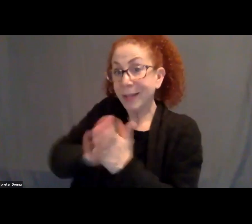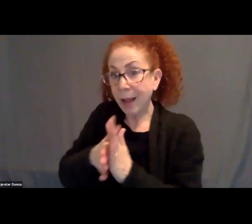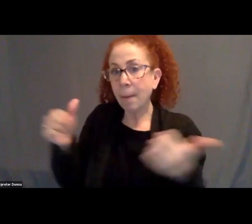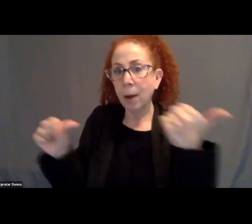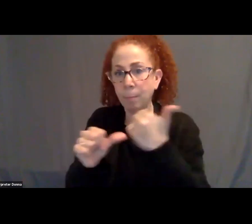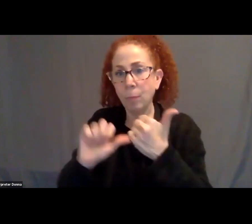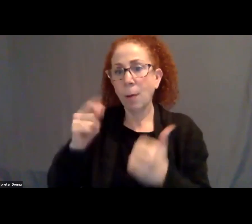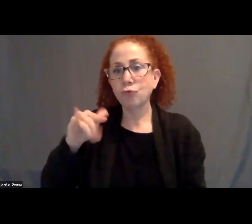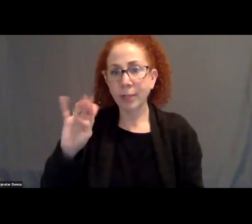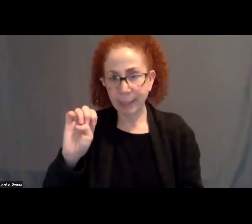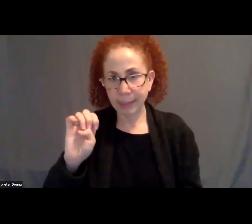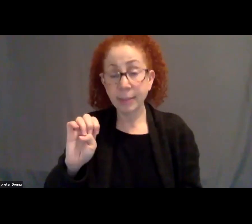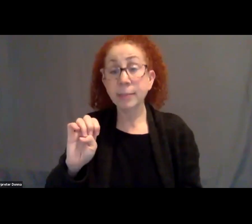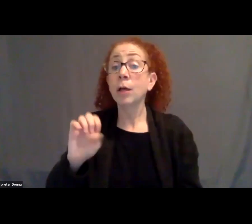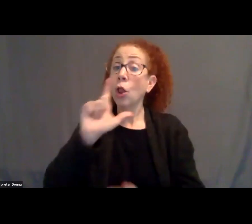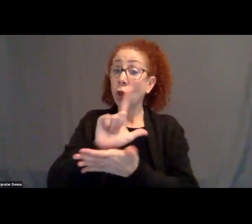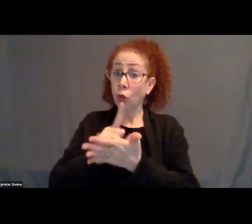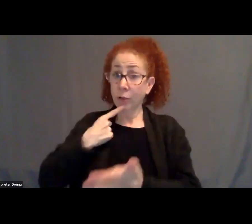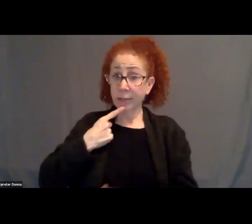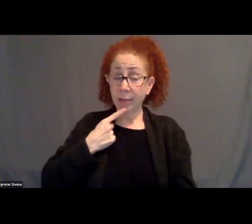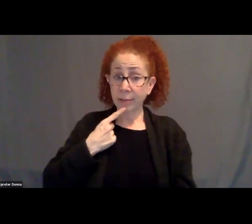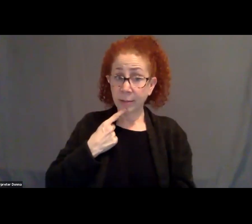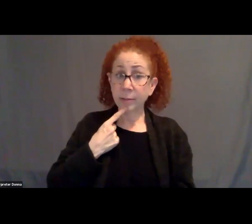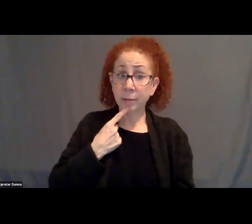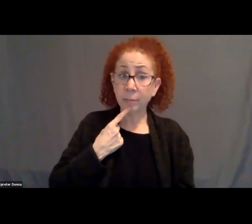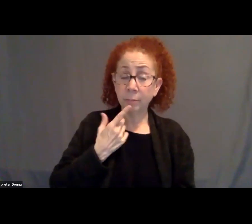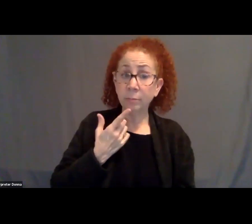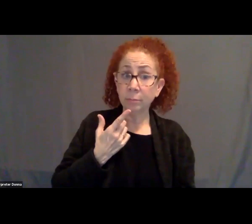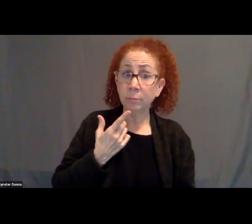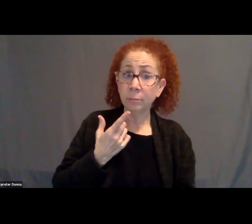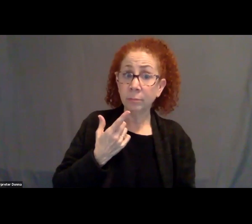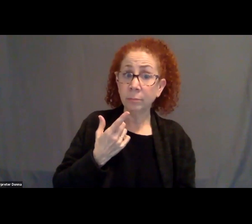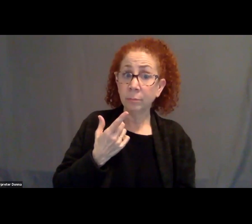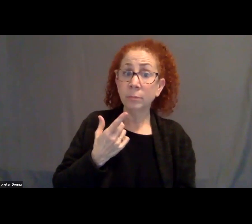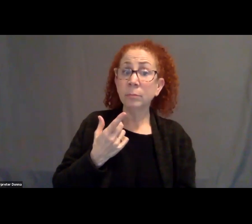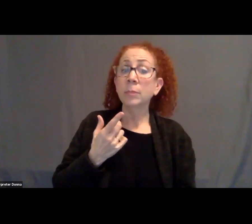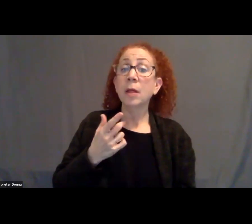Under apprenticeship laws, which extended unfree labor practices